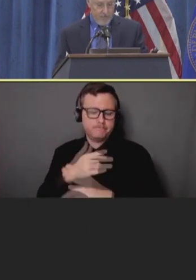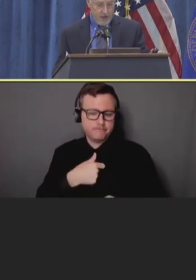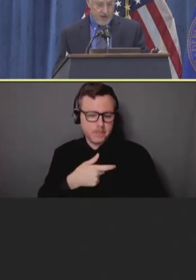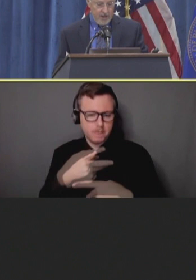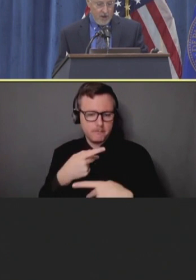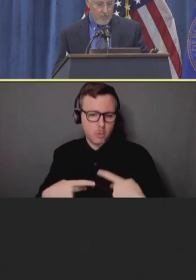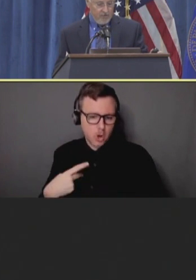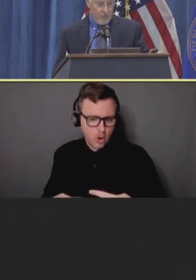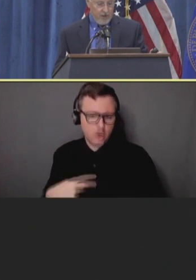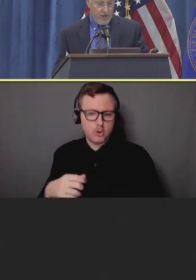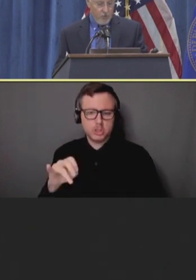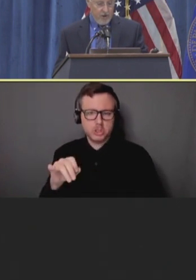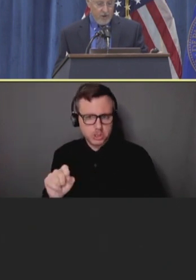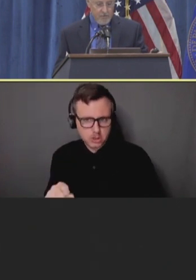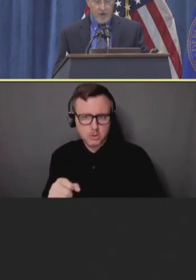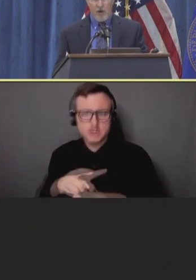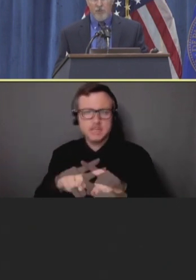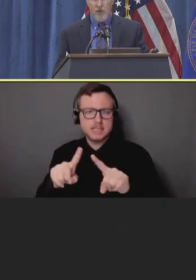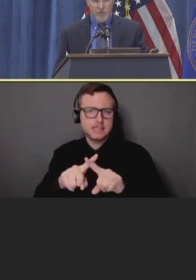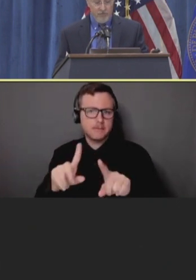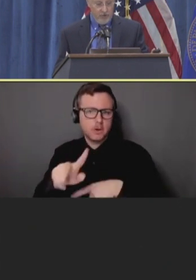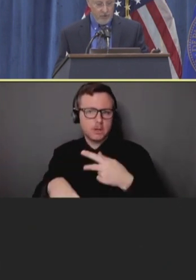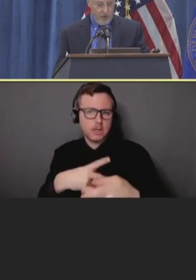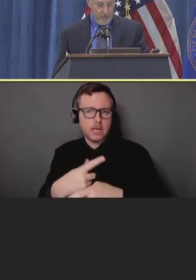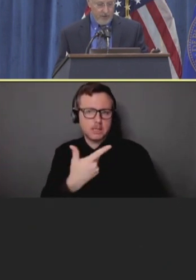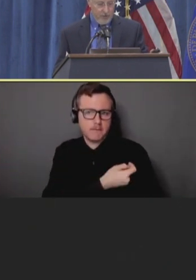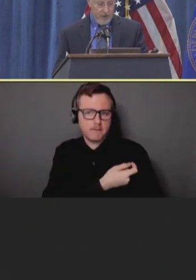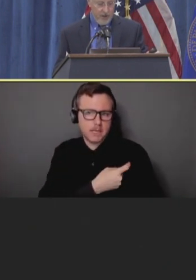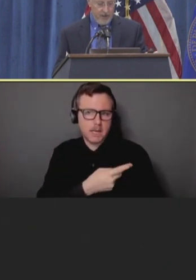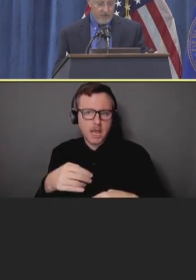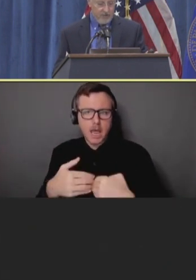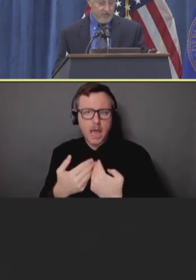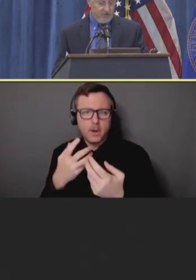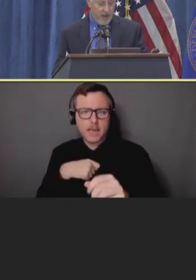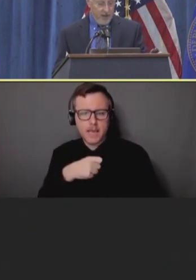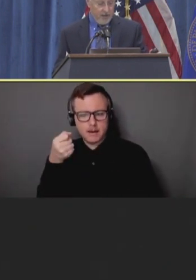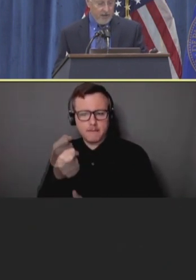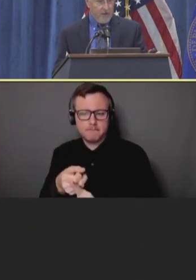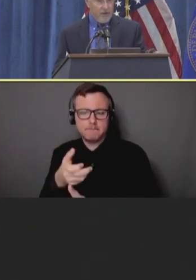My take home is that we need to recommit ourselves to doing everything we can as a society to